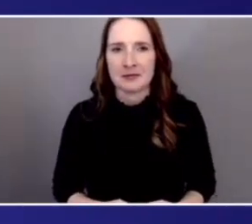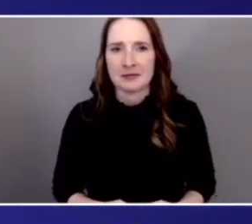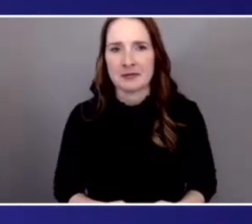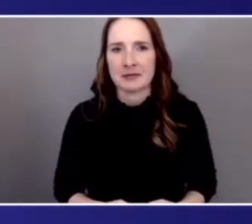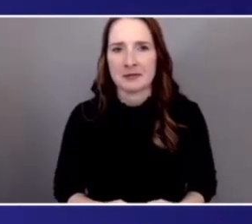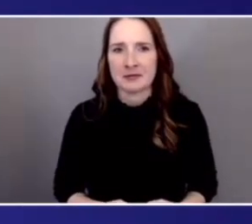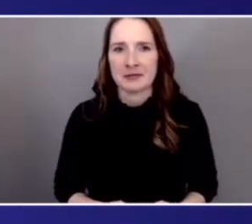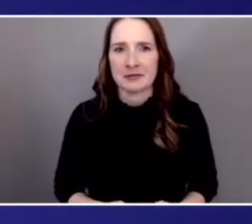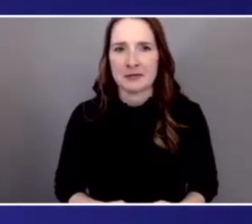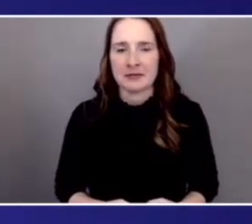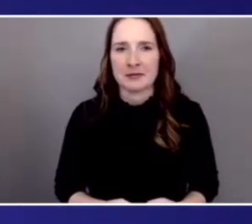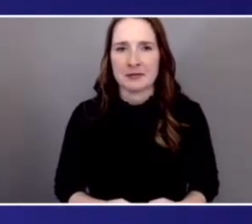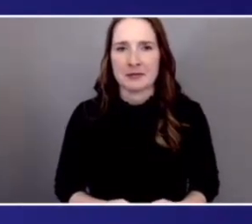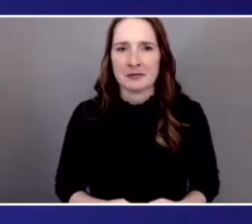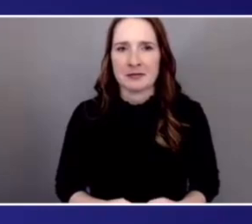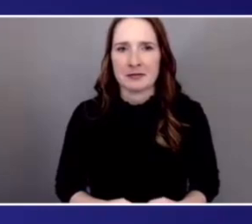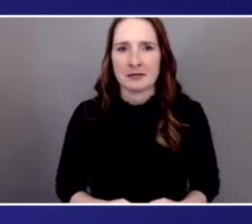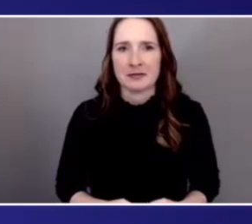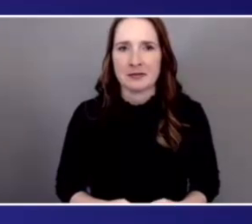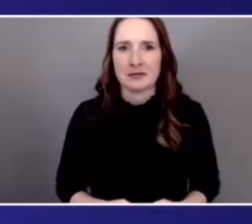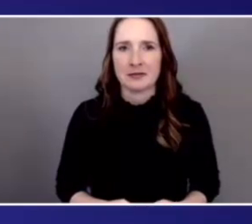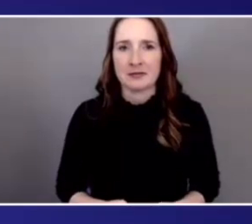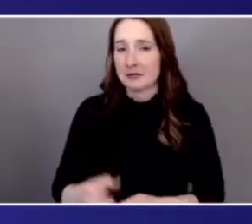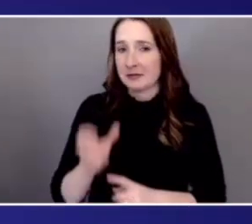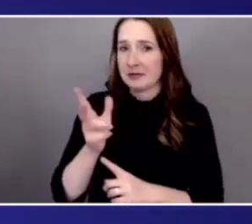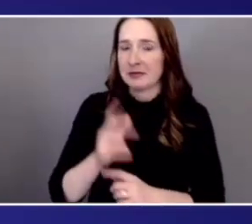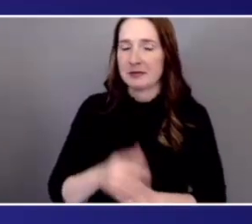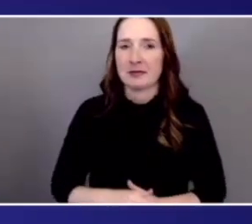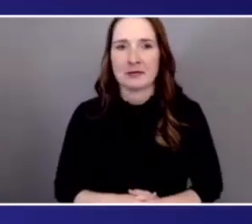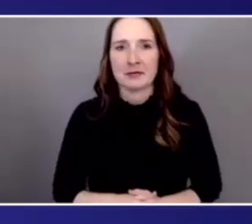We have 3ÿmin.